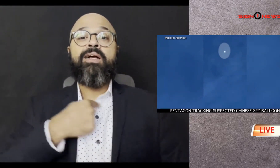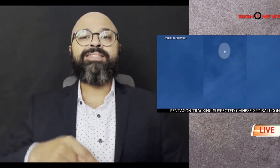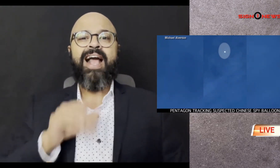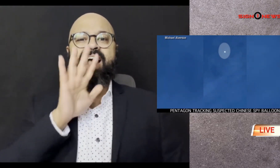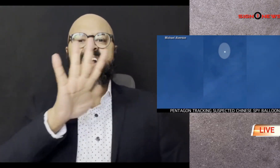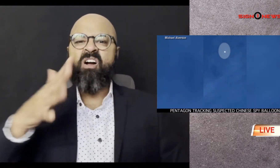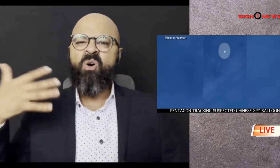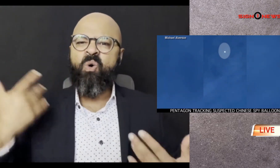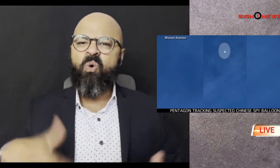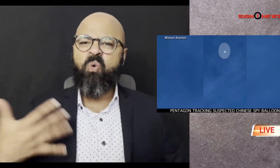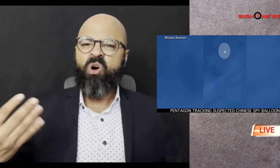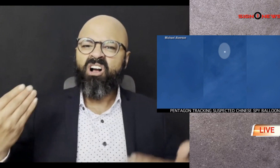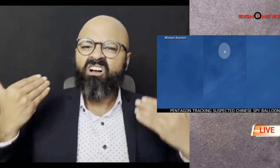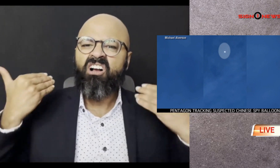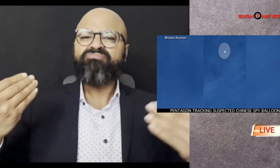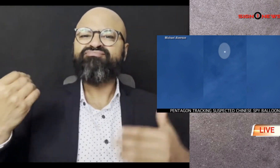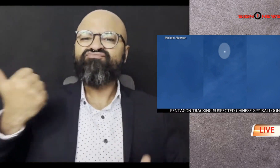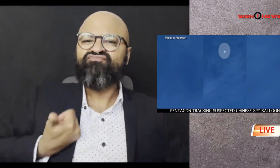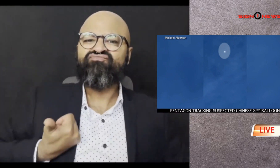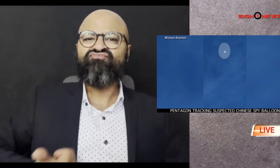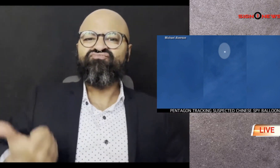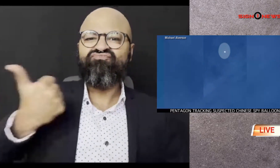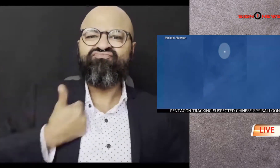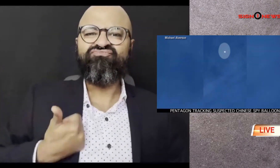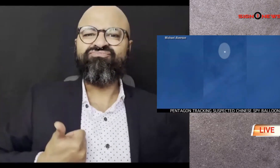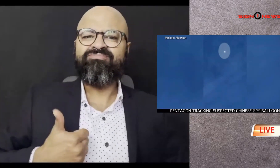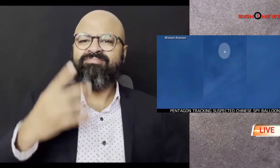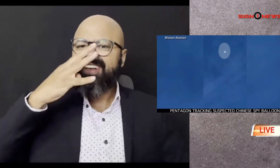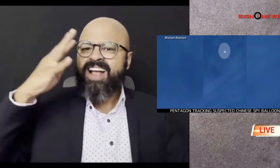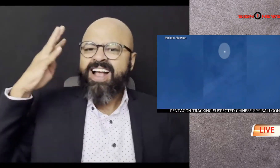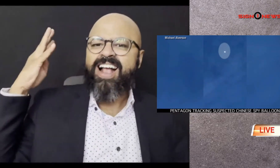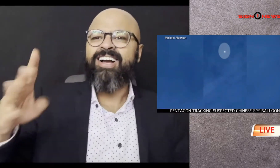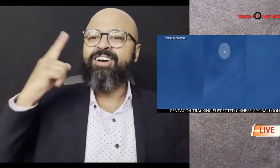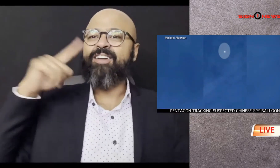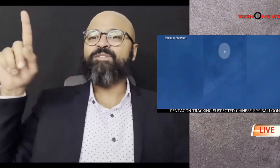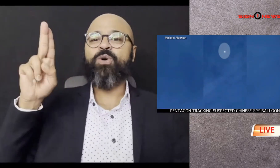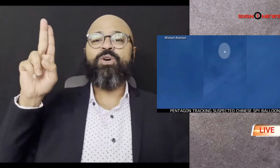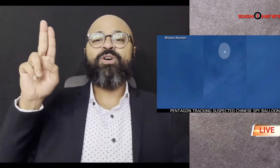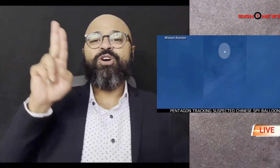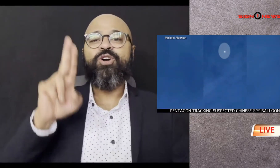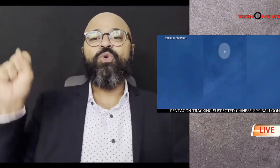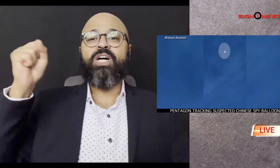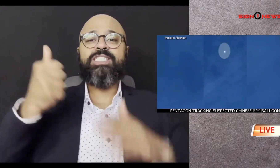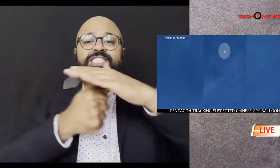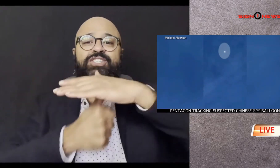He tweeted that China's Brazen disregard for us sovereignty must be addressed.